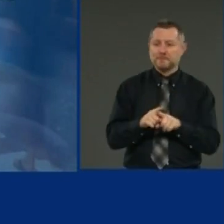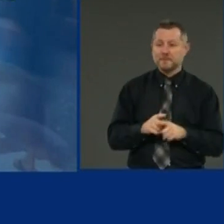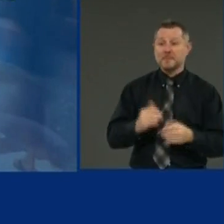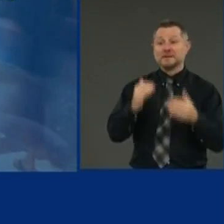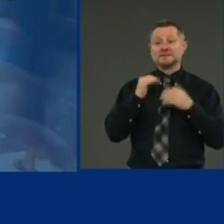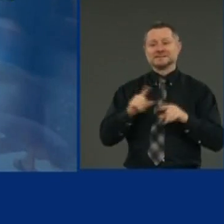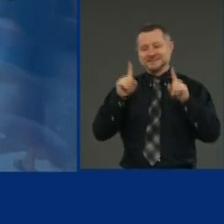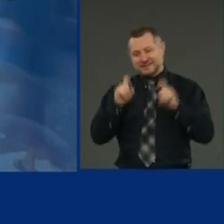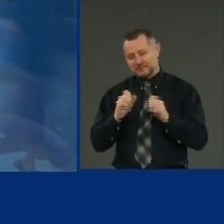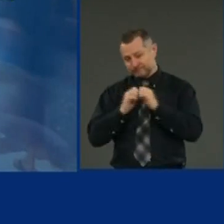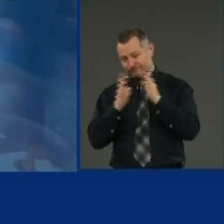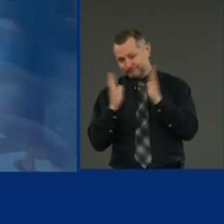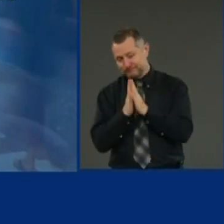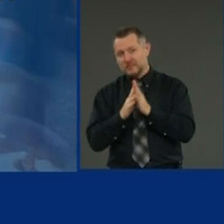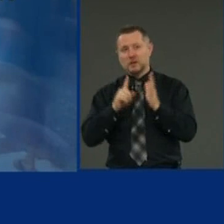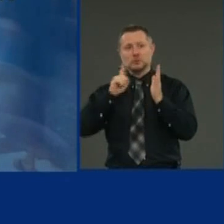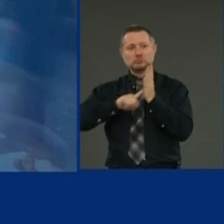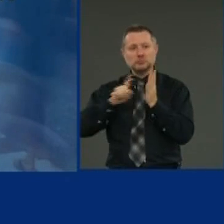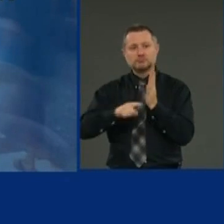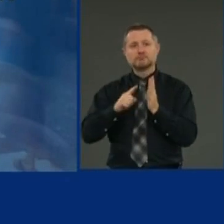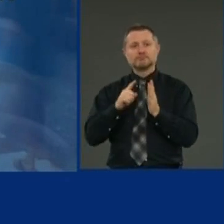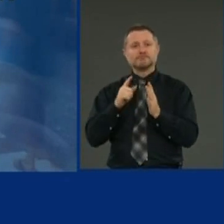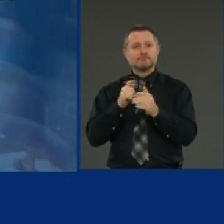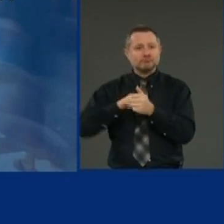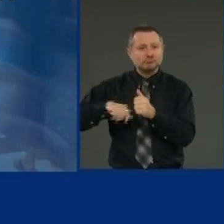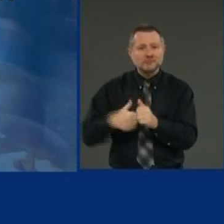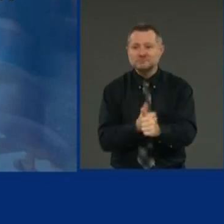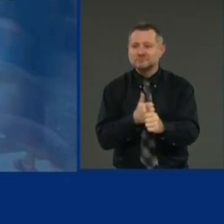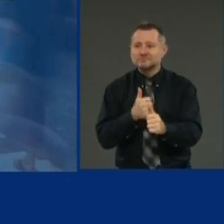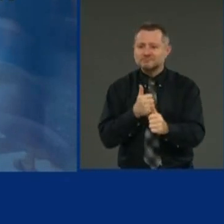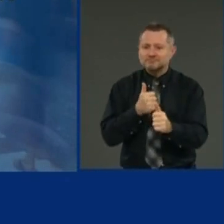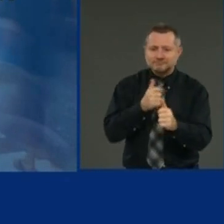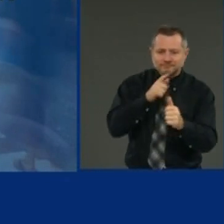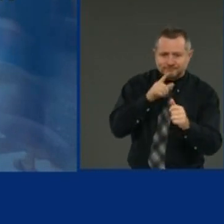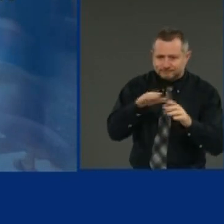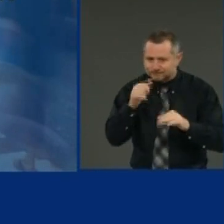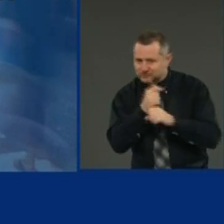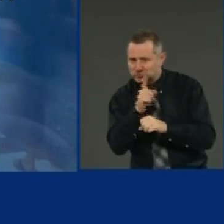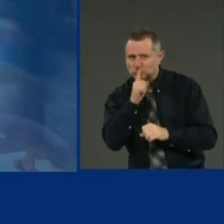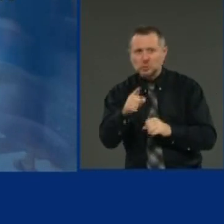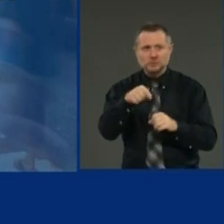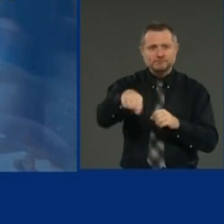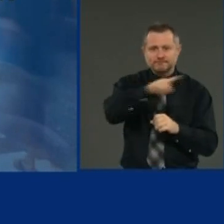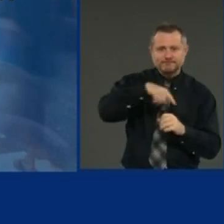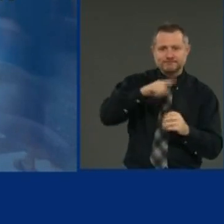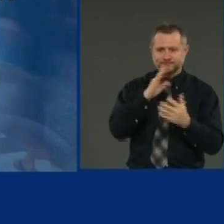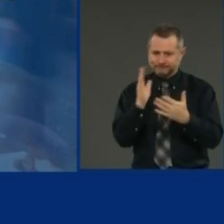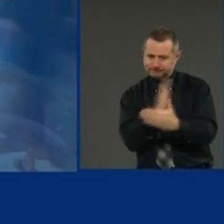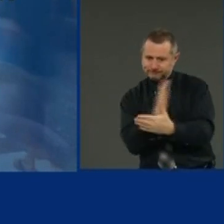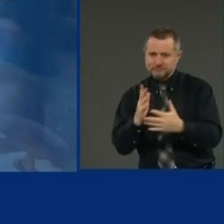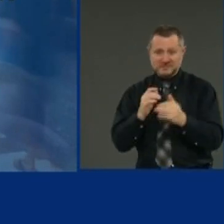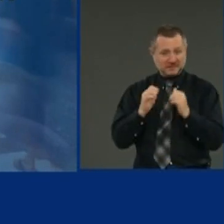THIS ENTIRE COUNTRY D BUT IT WOULD BE MADNESS TO GO THROUGH THAT AGAIN. WE HAVE TO HAVE THE TESTING IN